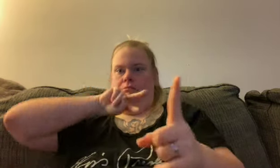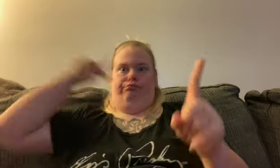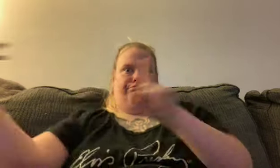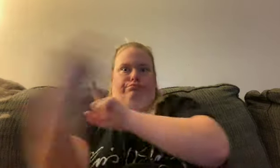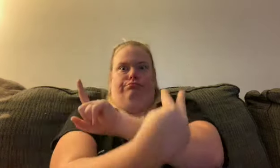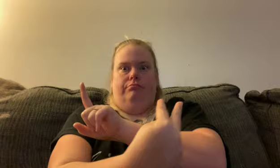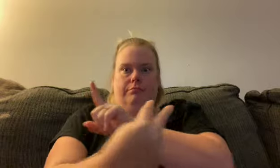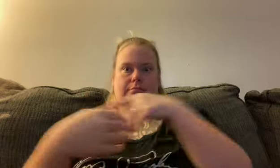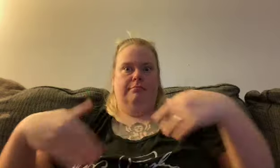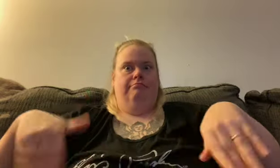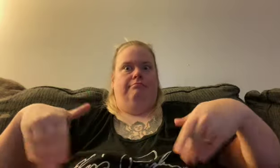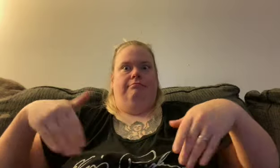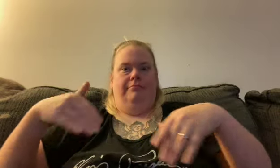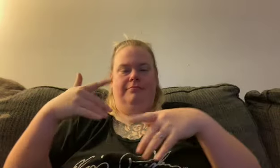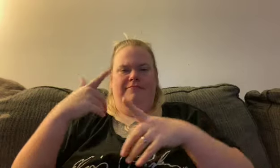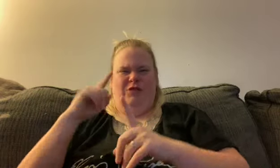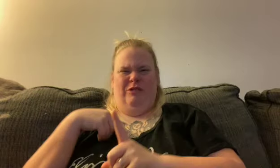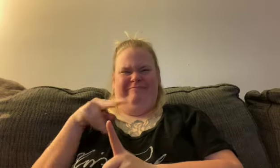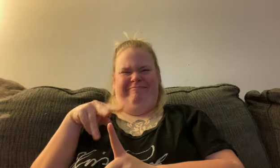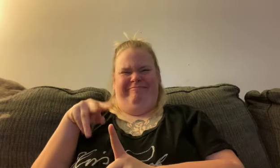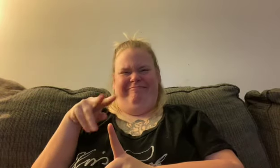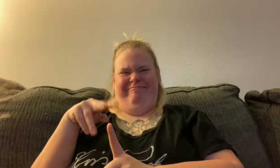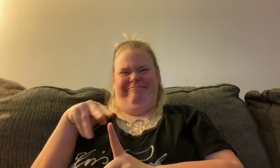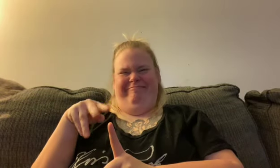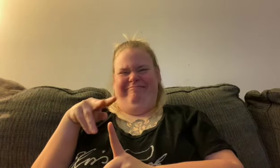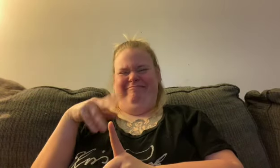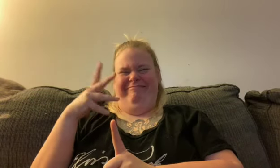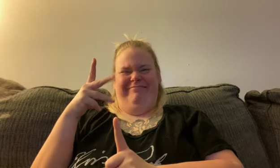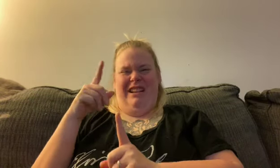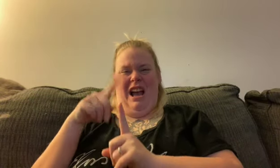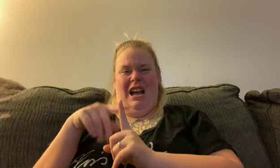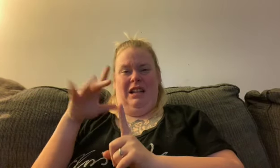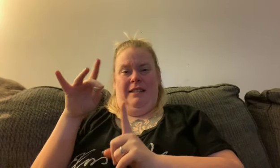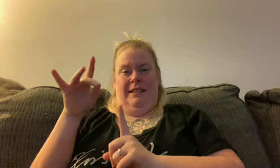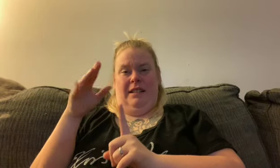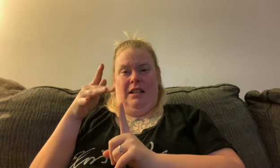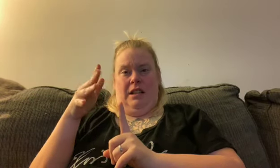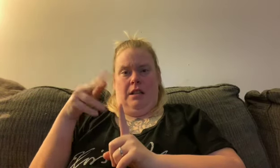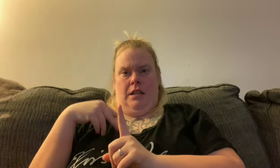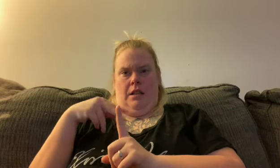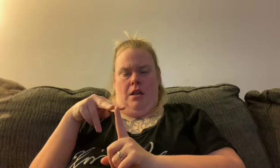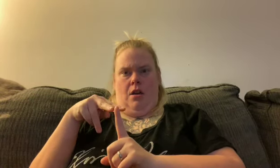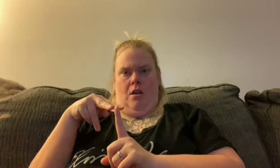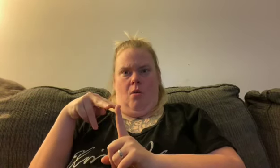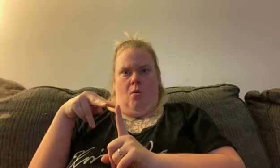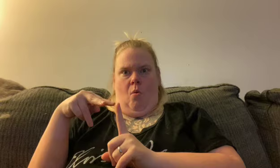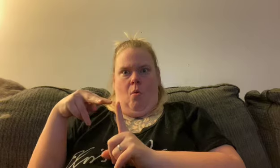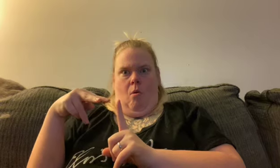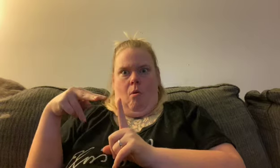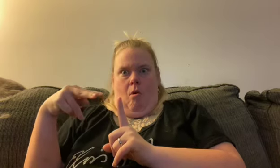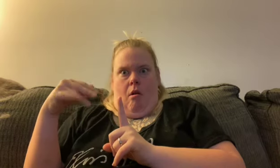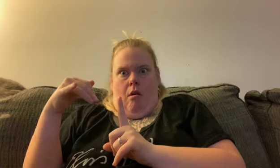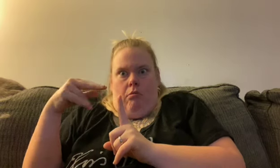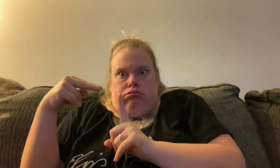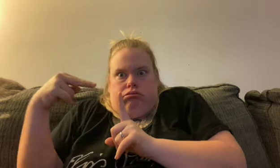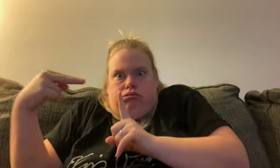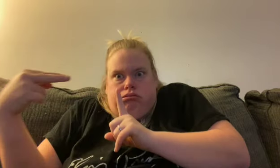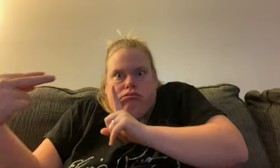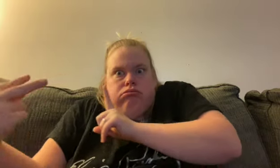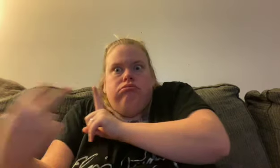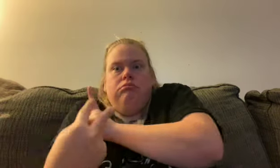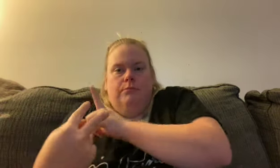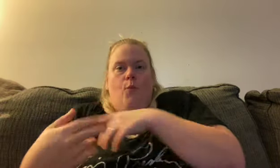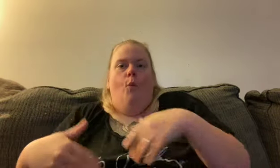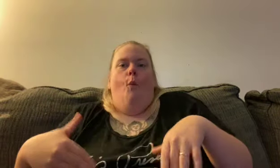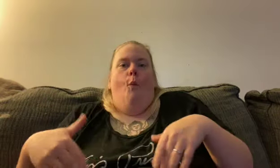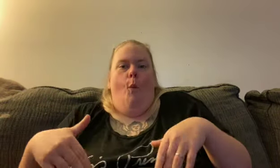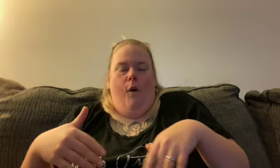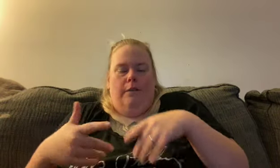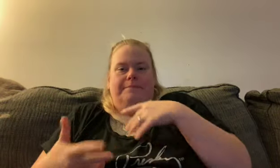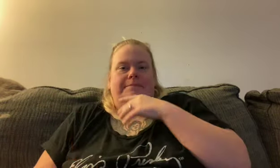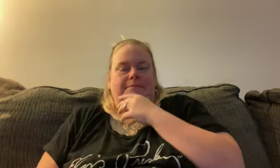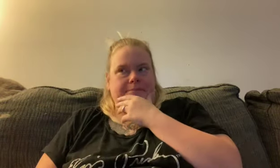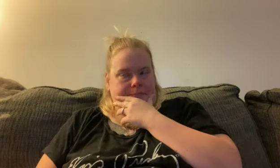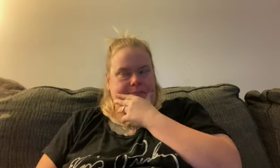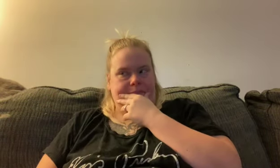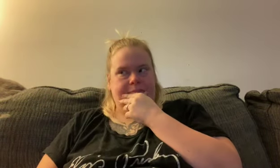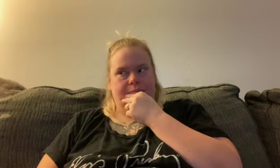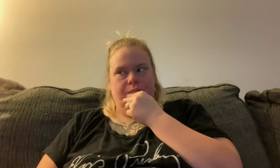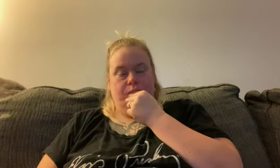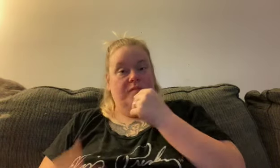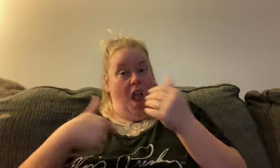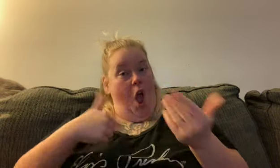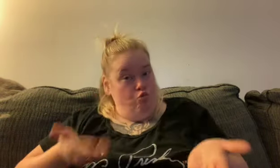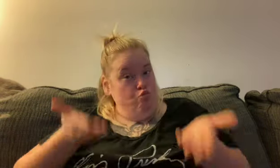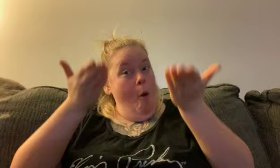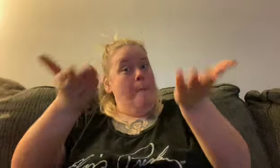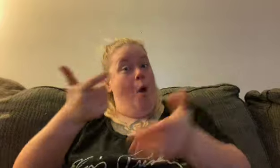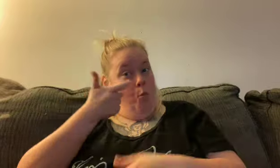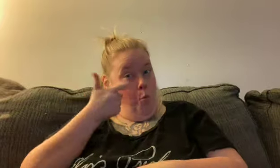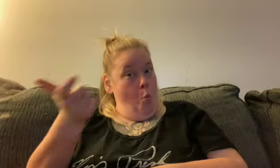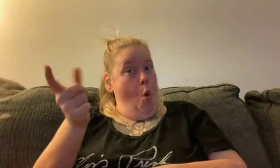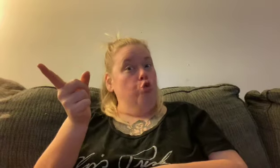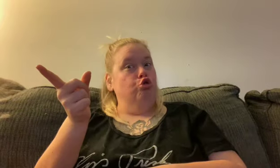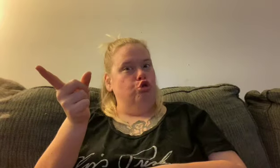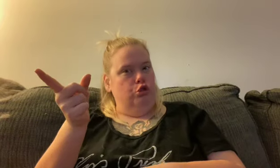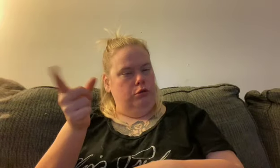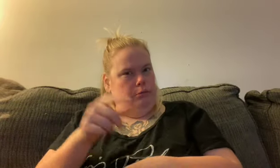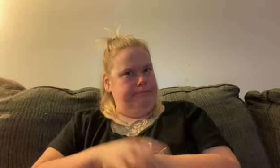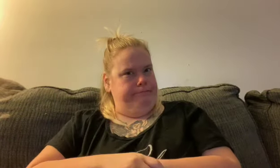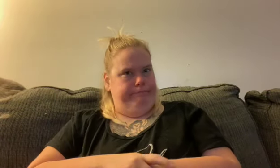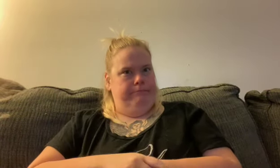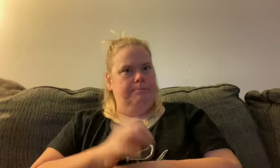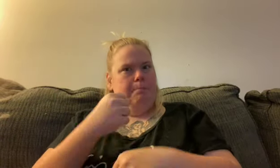This documentary has a huge perspective changed for me after I tried to analyze the boy. I, strongly, recommend you watch this documentary.